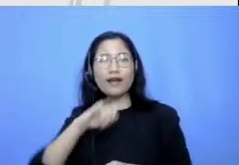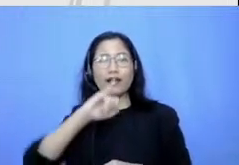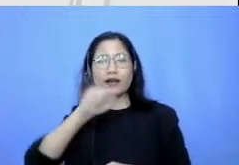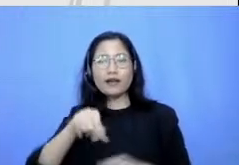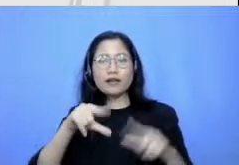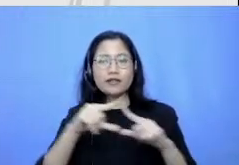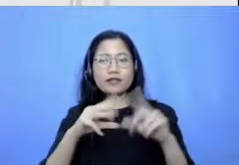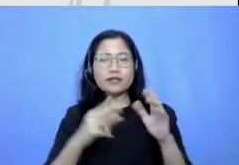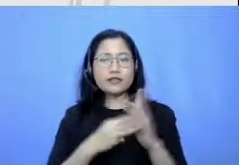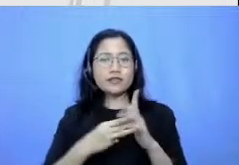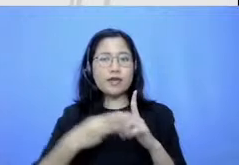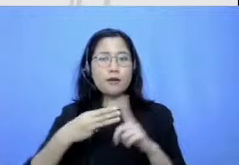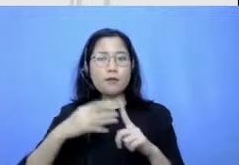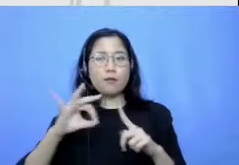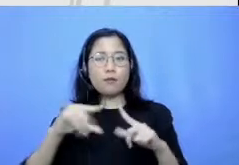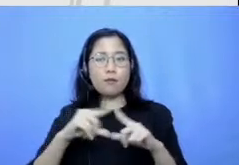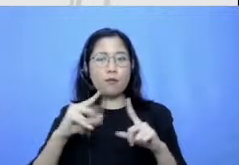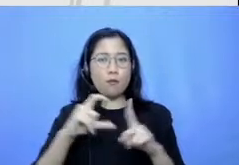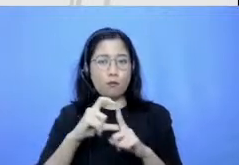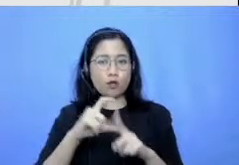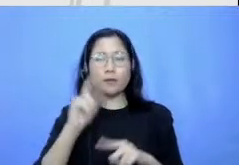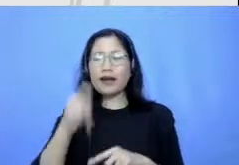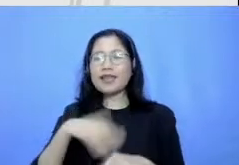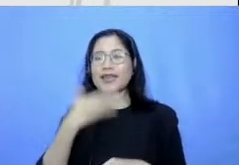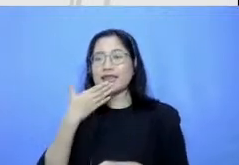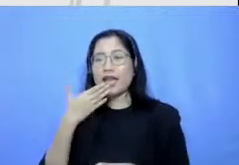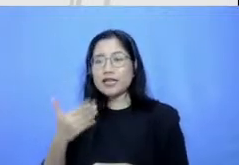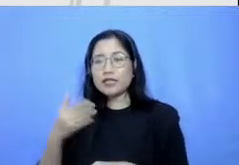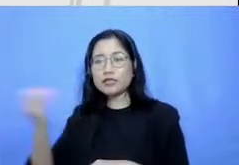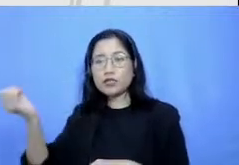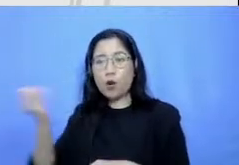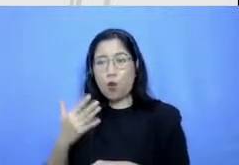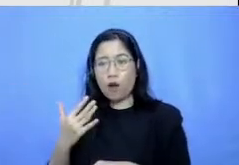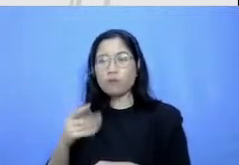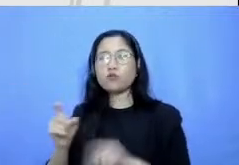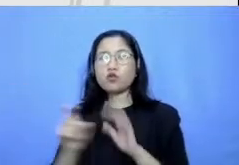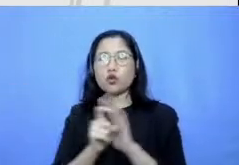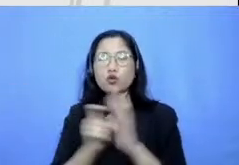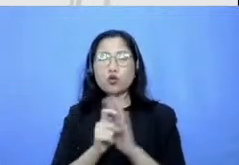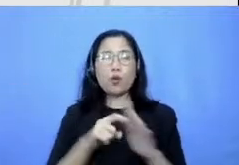such as to answer questions in Mathematics Physics Chemistry as I